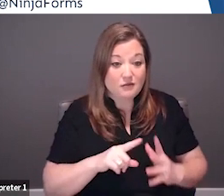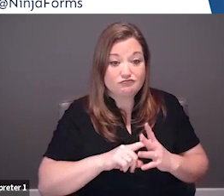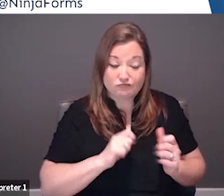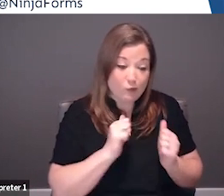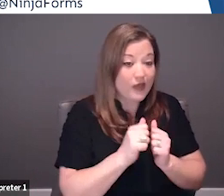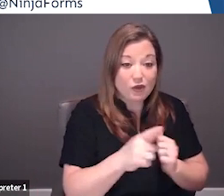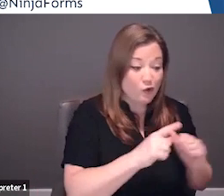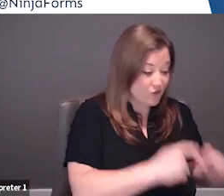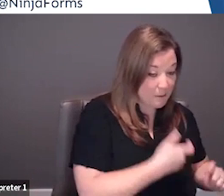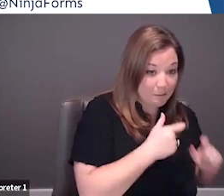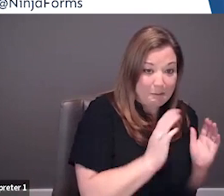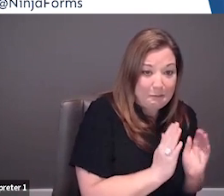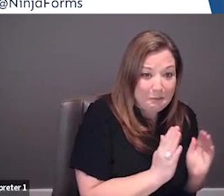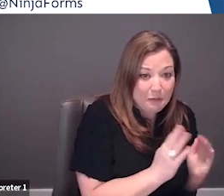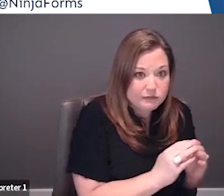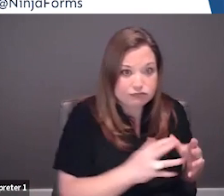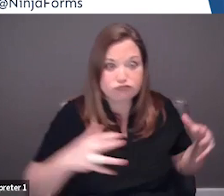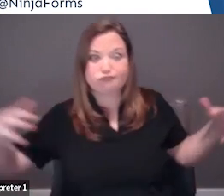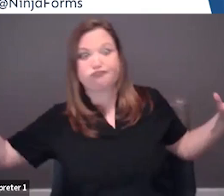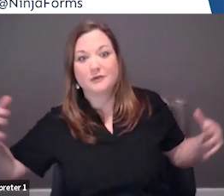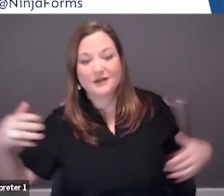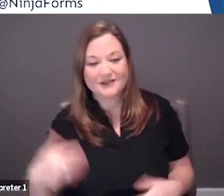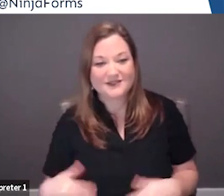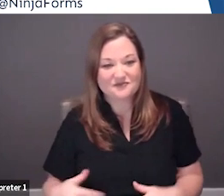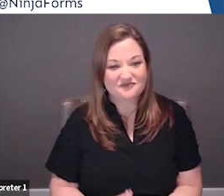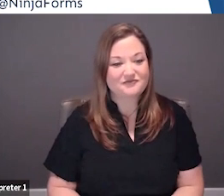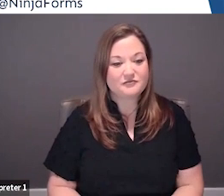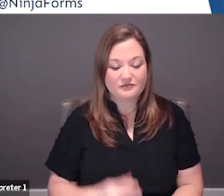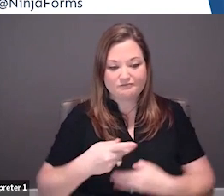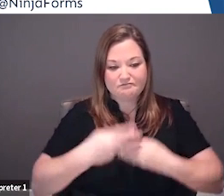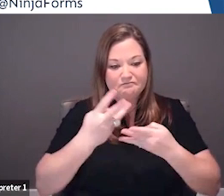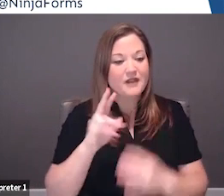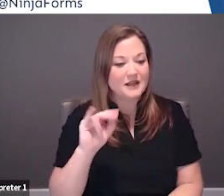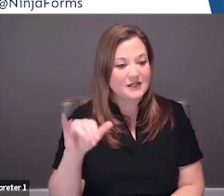You can learn more about Ninja Forms if you go to ninjaforms.com.